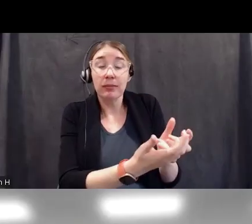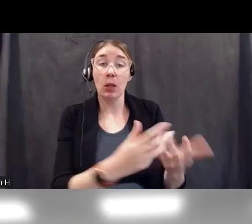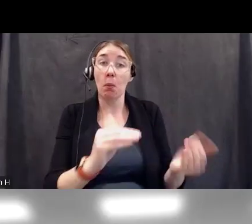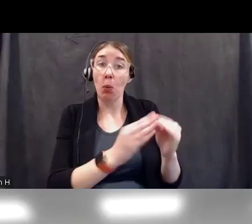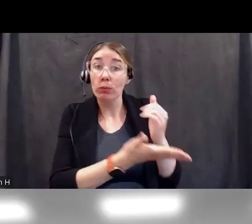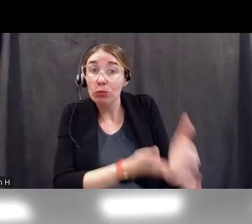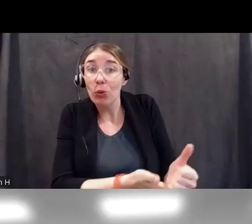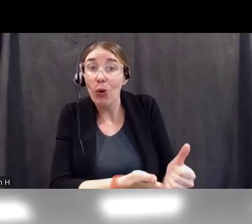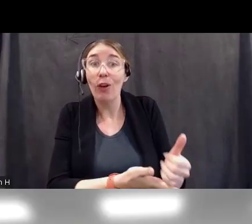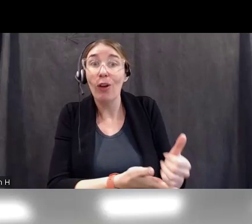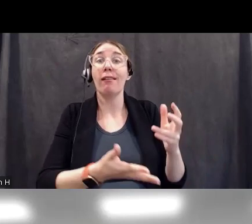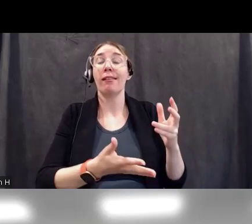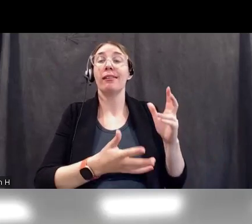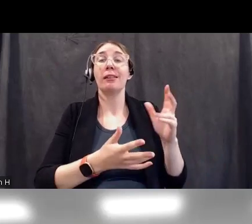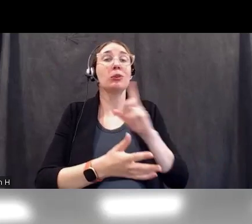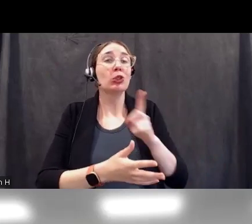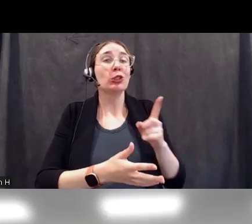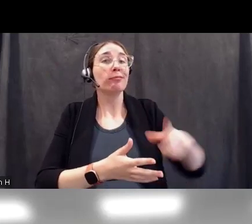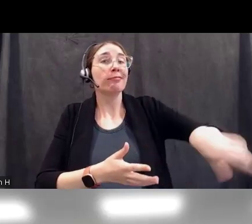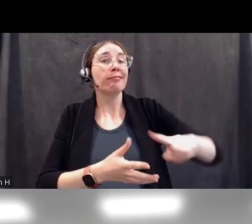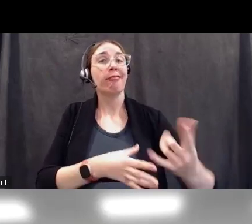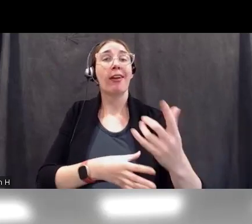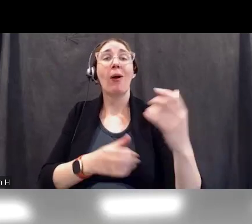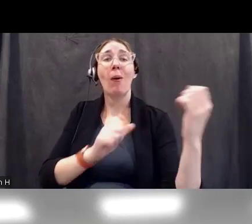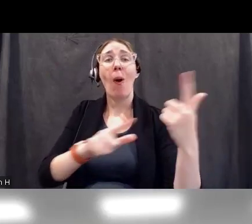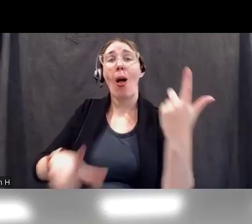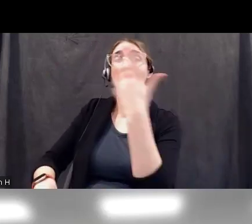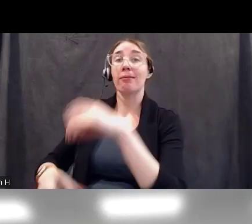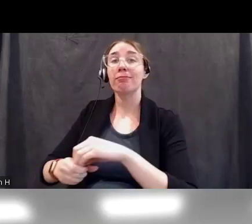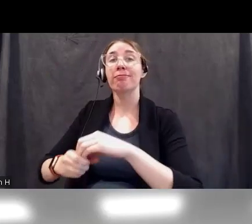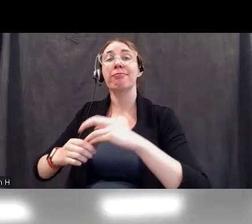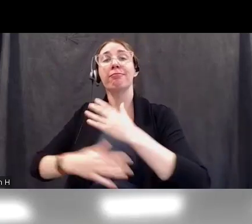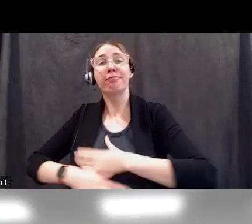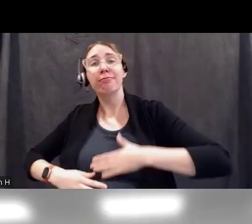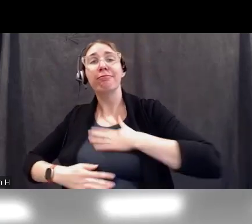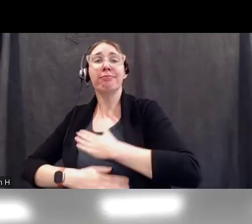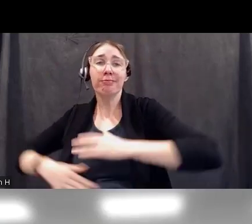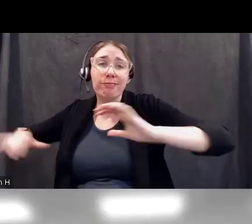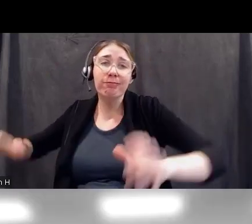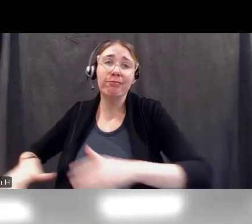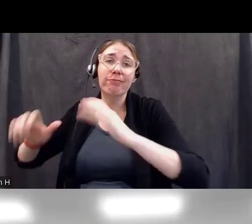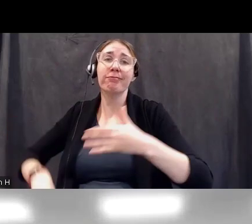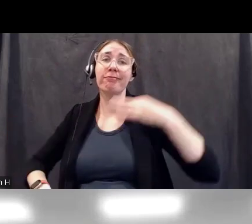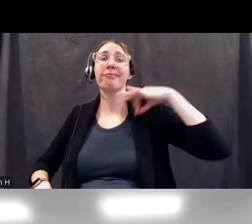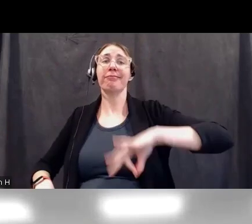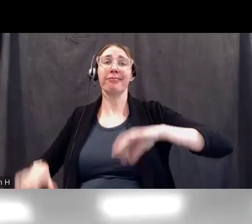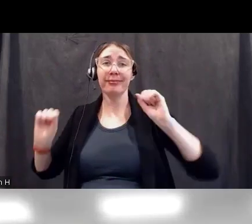ensures that everyone can participate and enjoy the benefits of recreational activities.